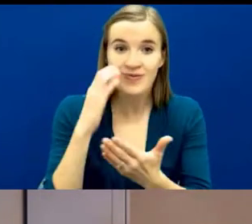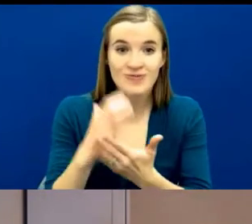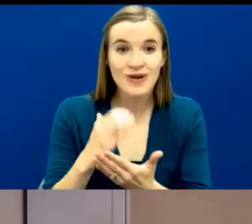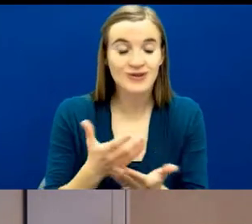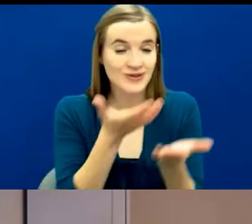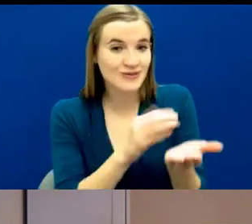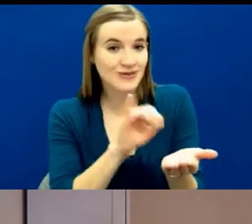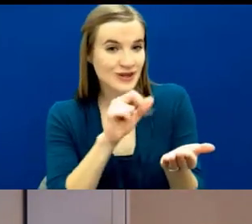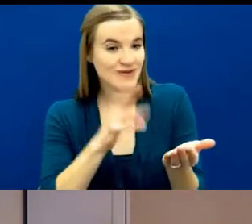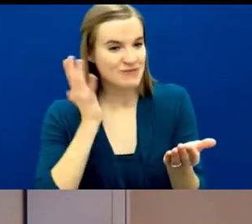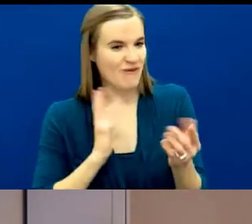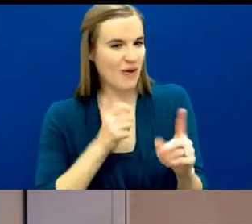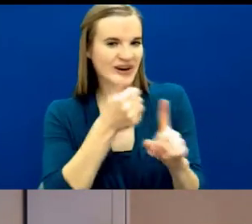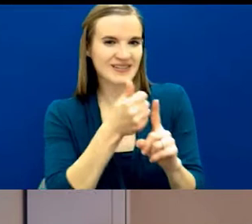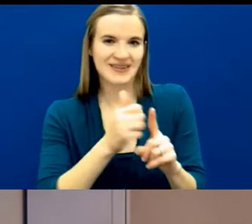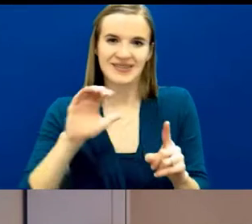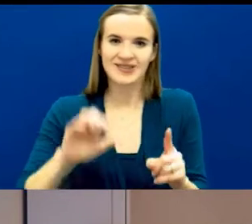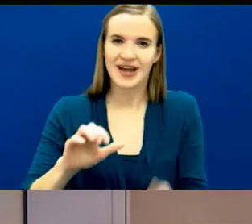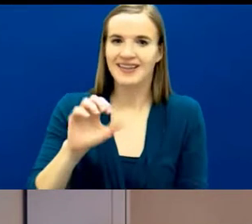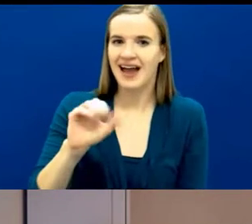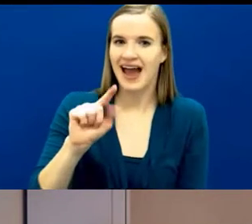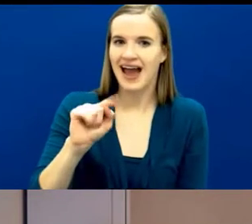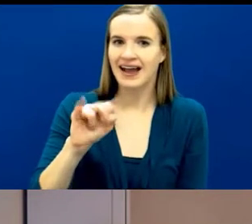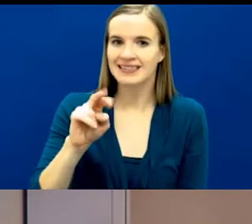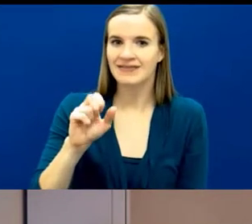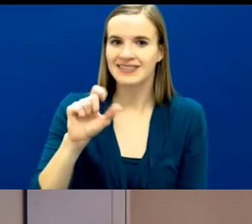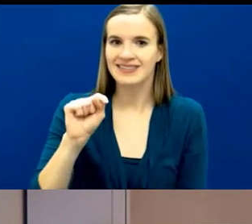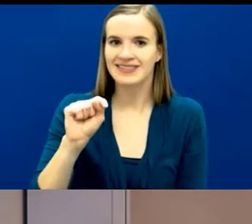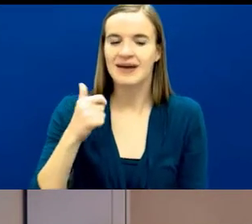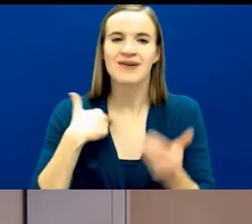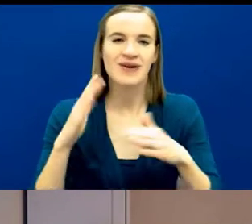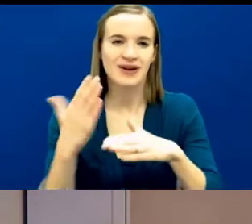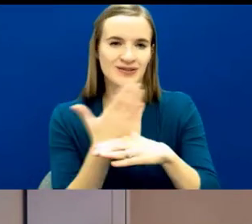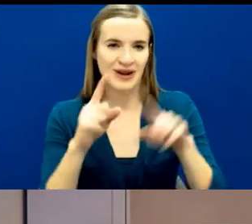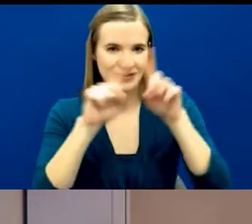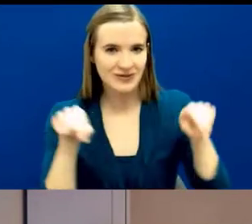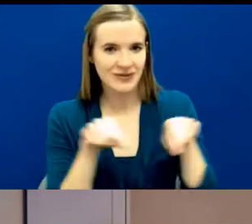And I am going to share my screen and just let you talk a little bit about